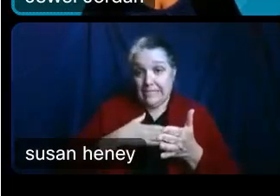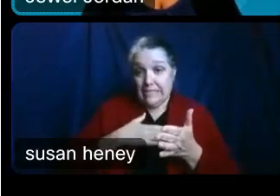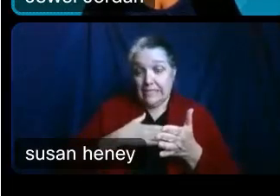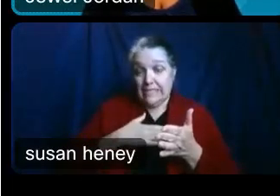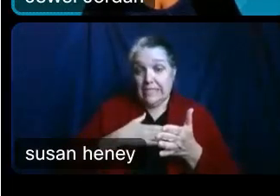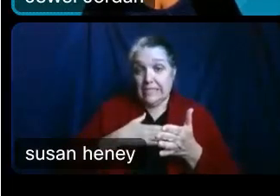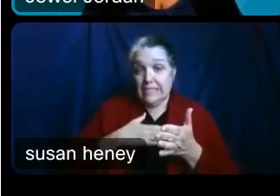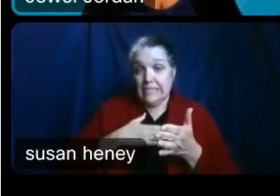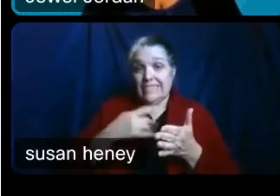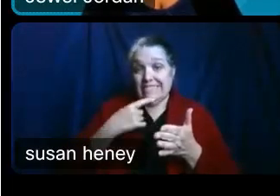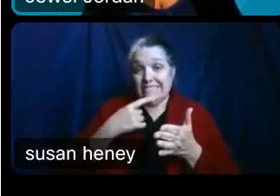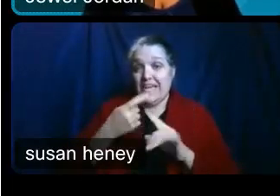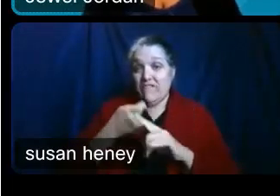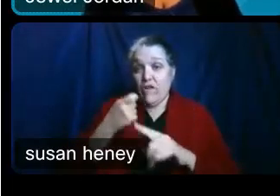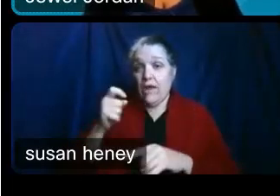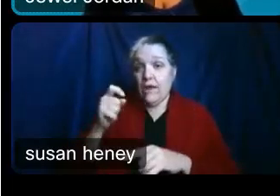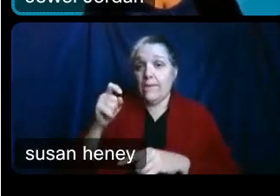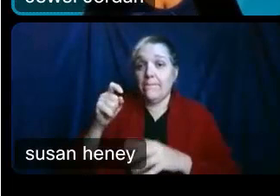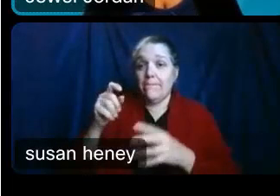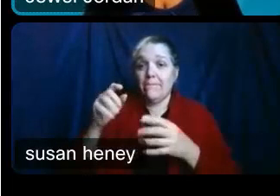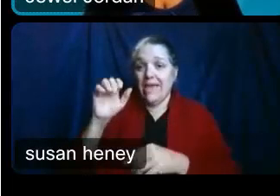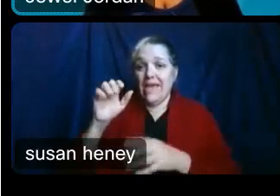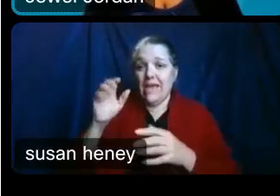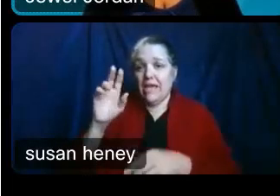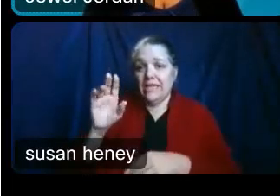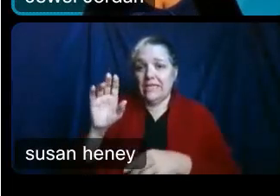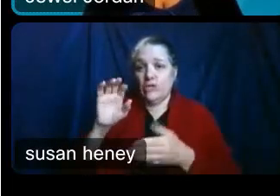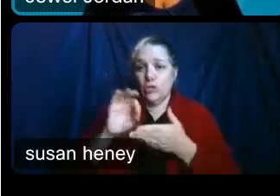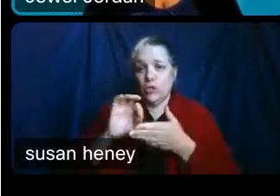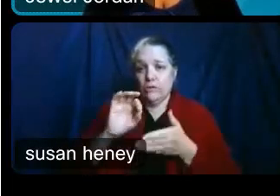the U.S Census Bureau's American Community Survey 2018 to 2022 5-year estimates.